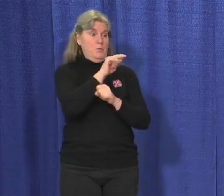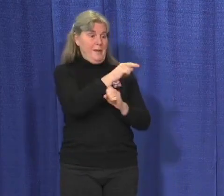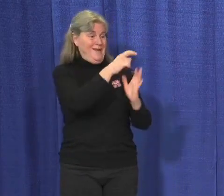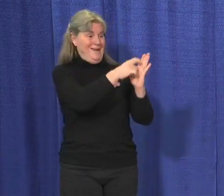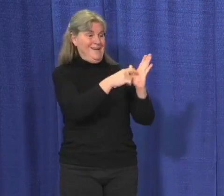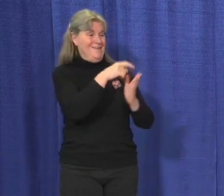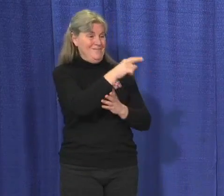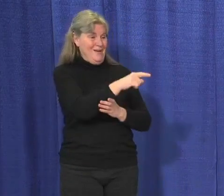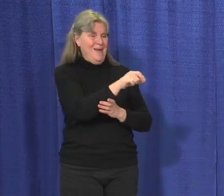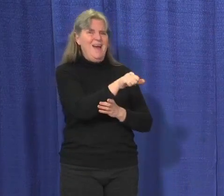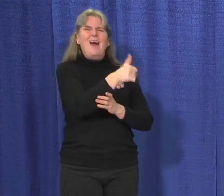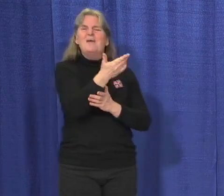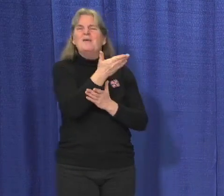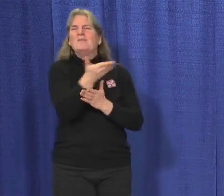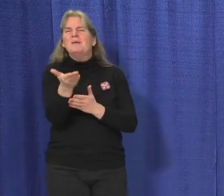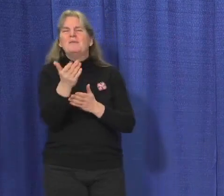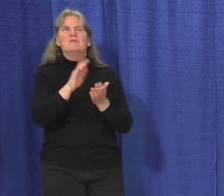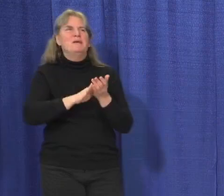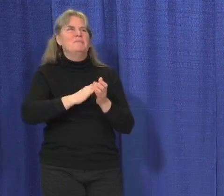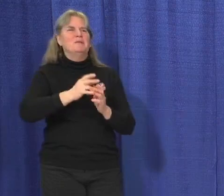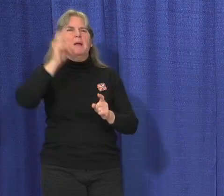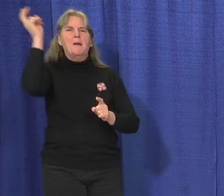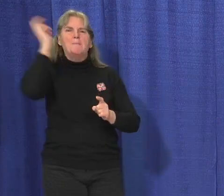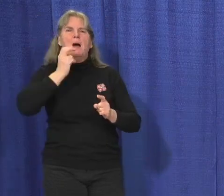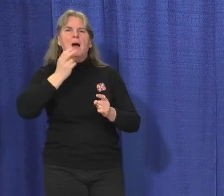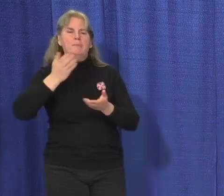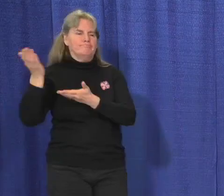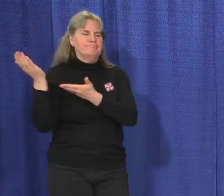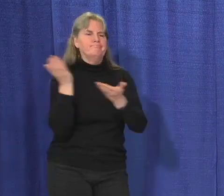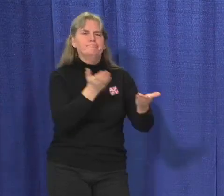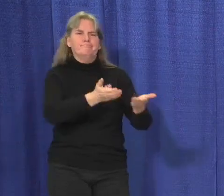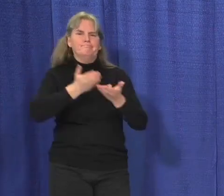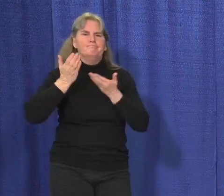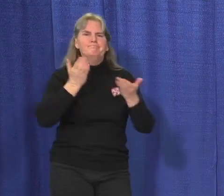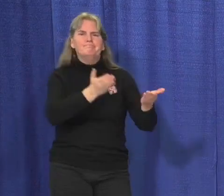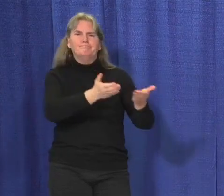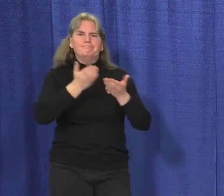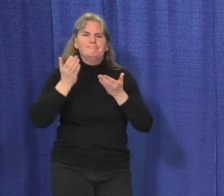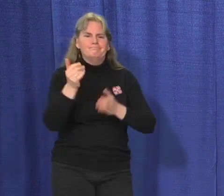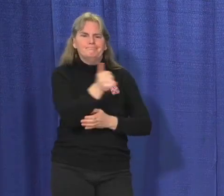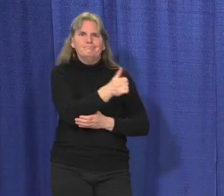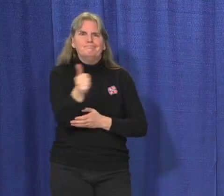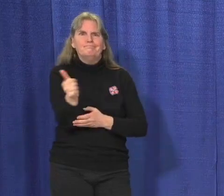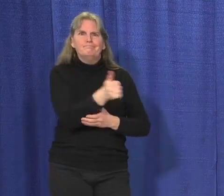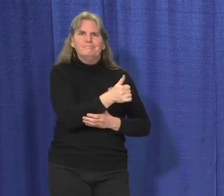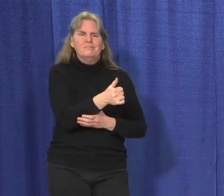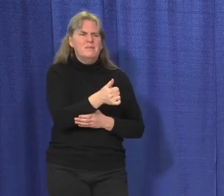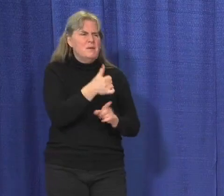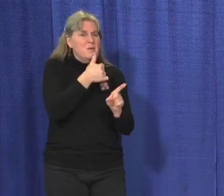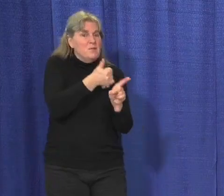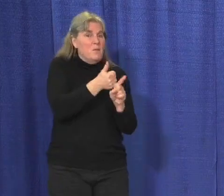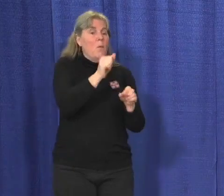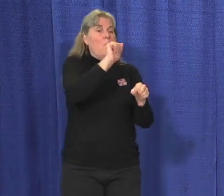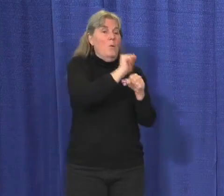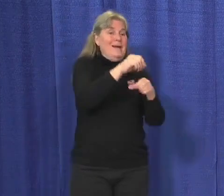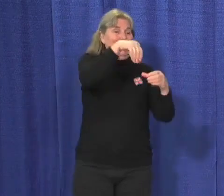work at the mine there were suppliers who moved back and forth. People who were not necessarily